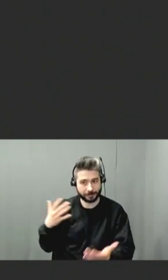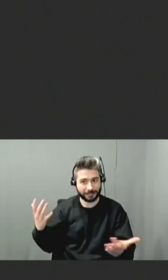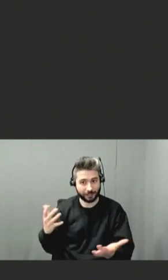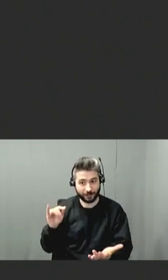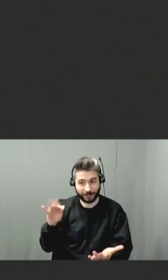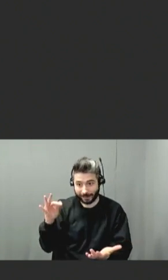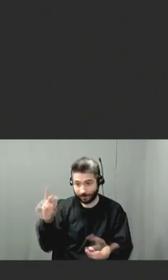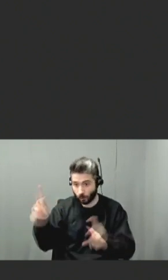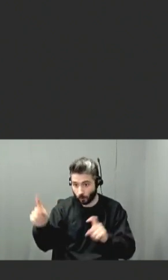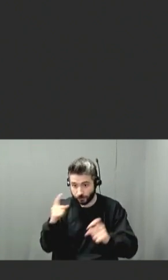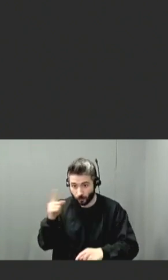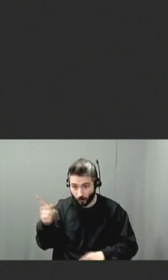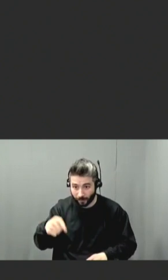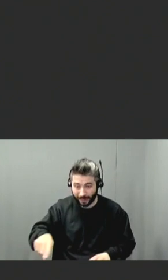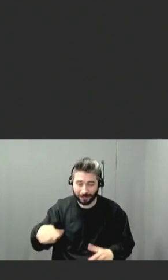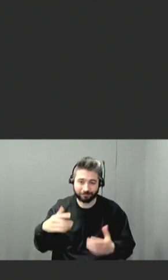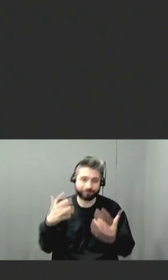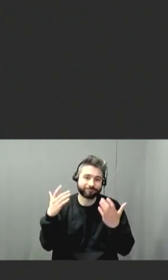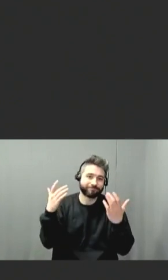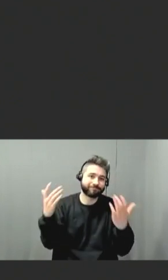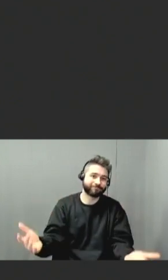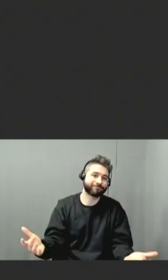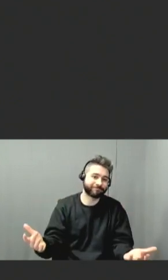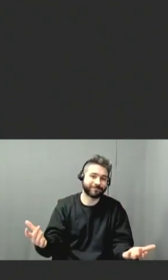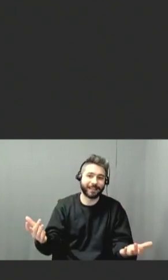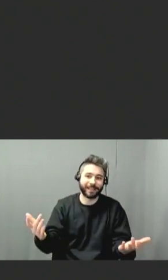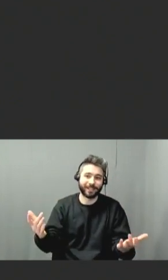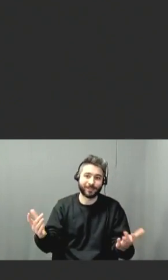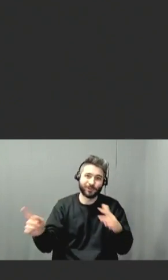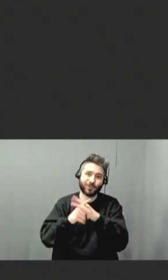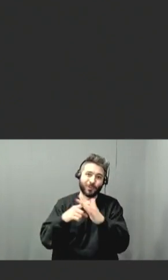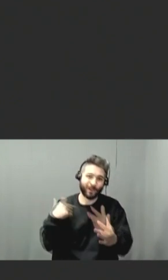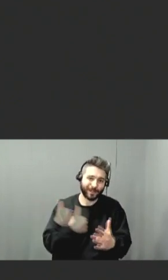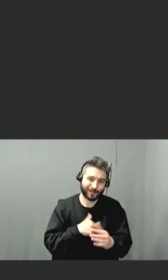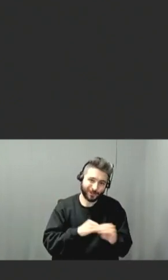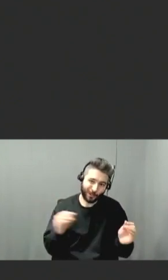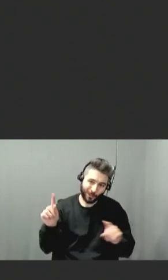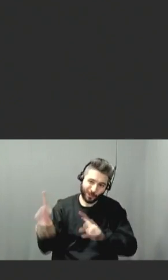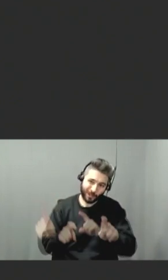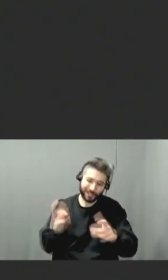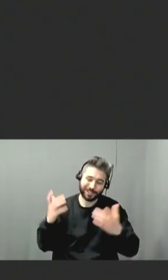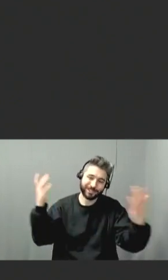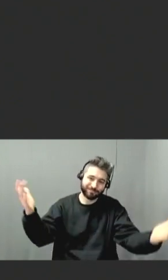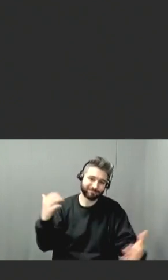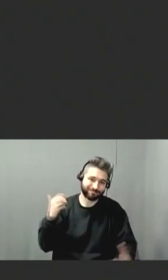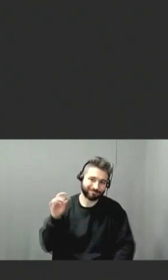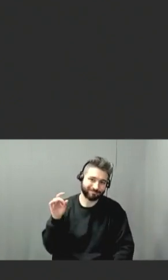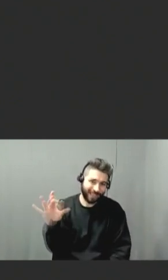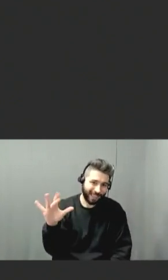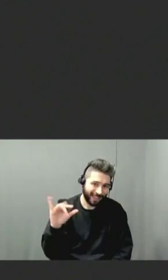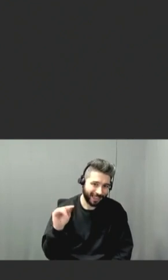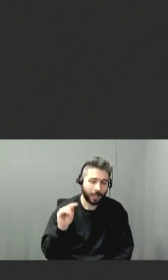questions. I hate that you came on without being asked questions, but that's a good thing, also.